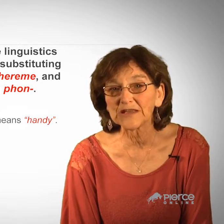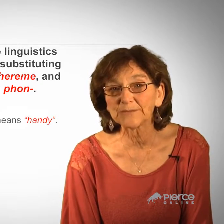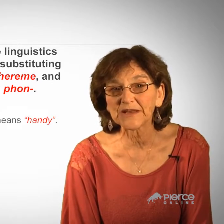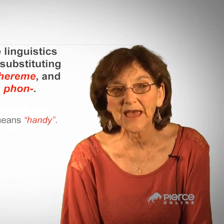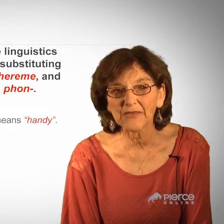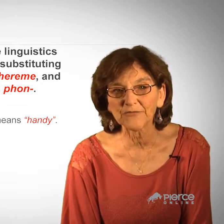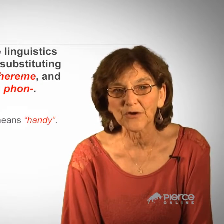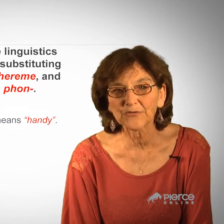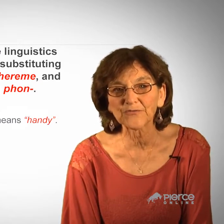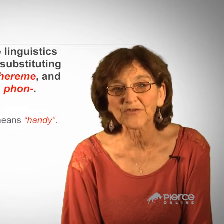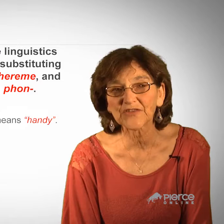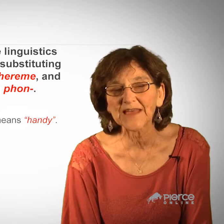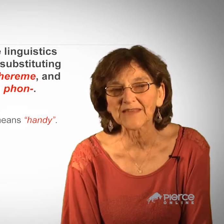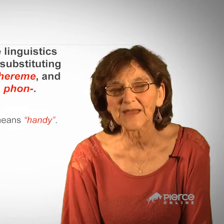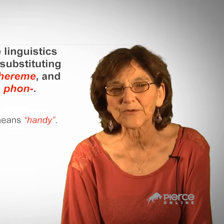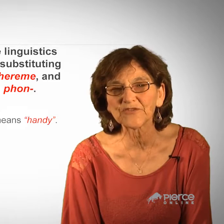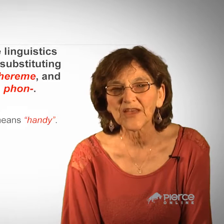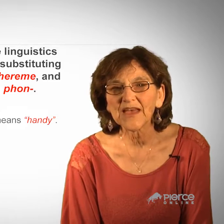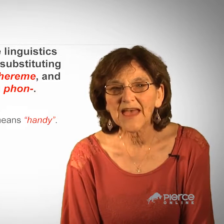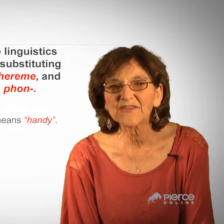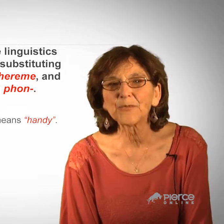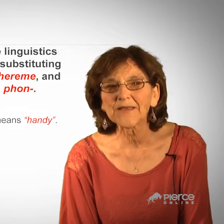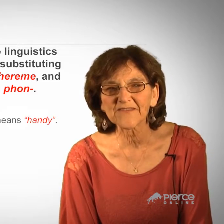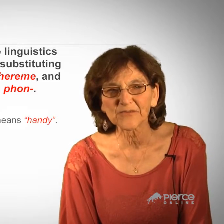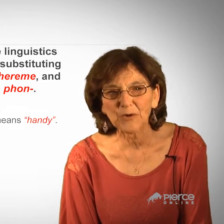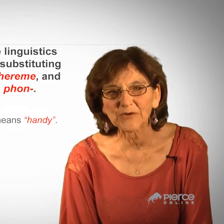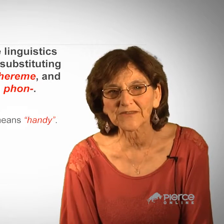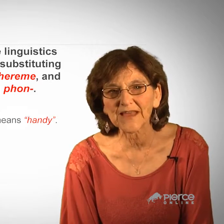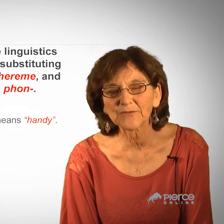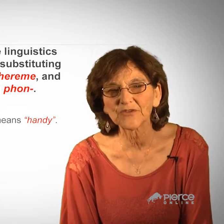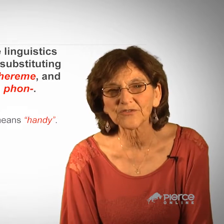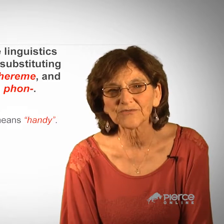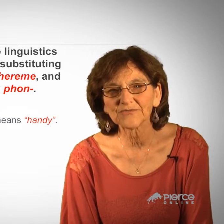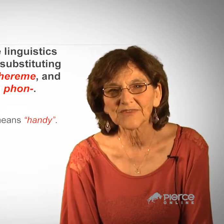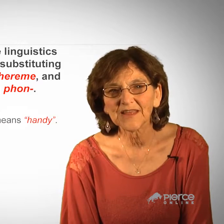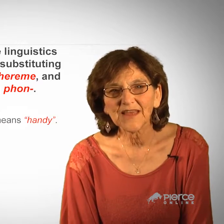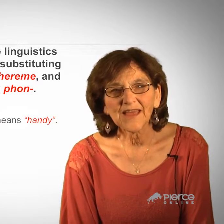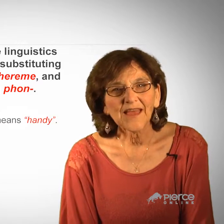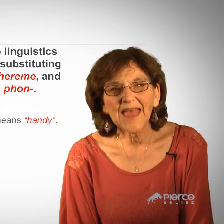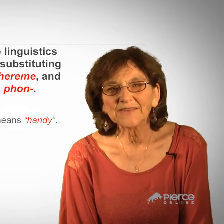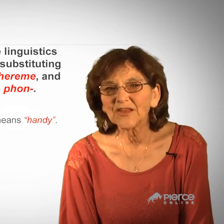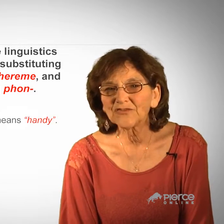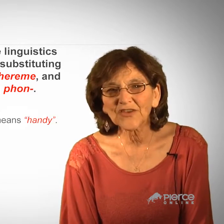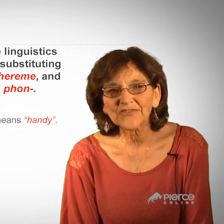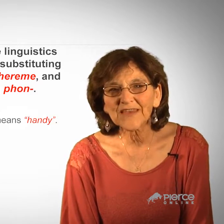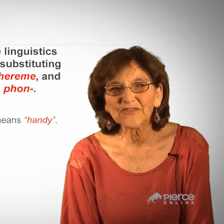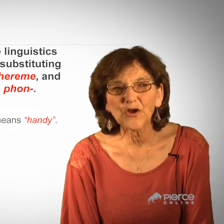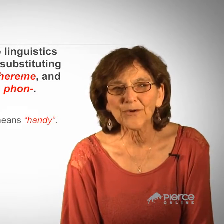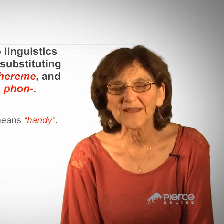allophone for sign language as well as spoken language. And just as no one